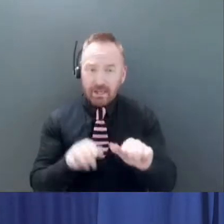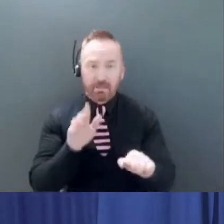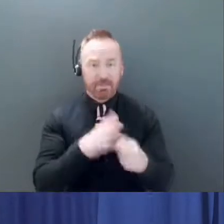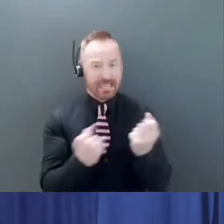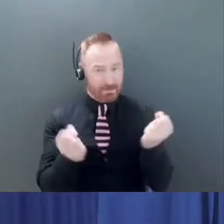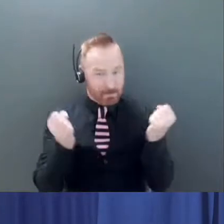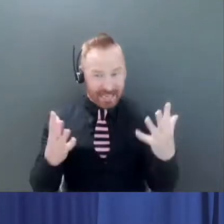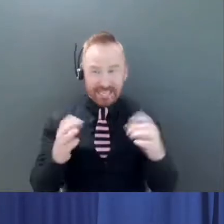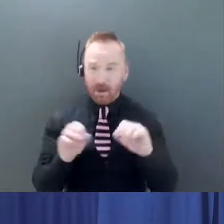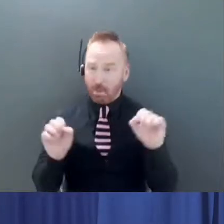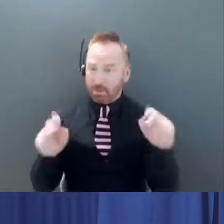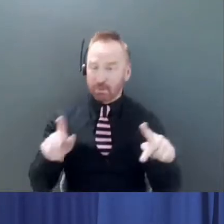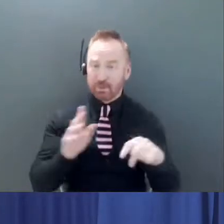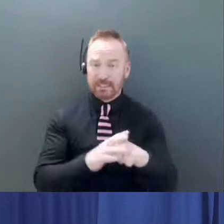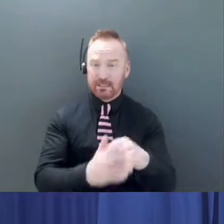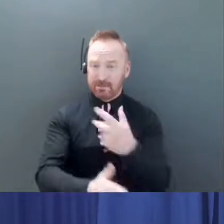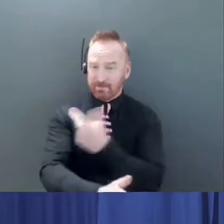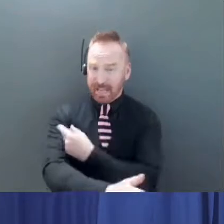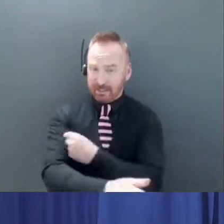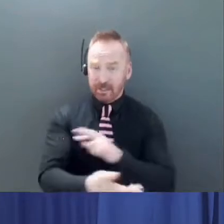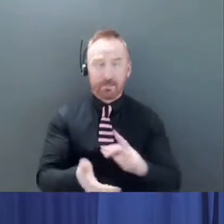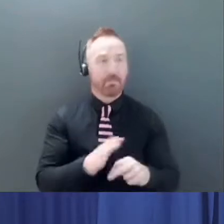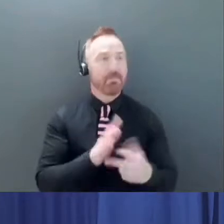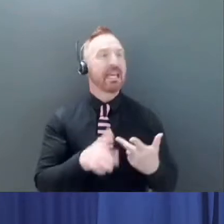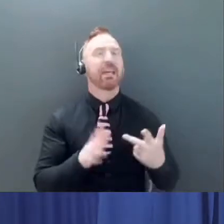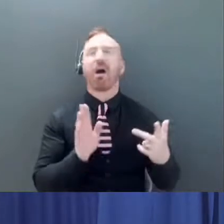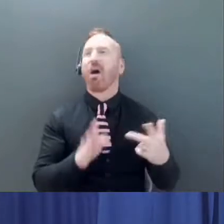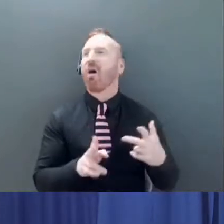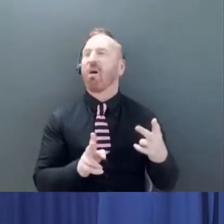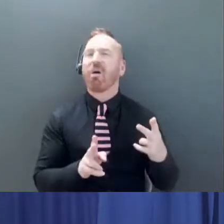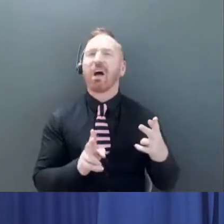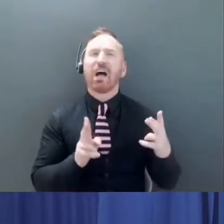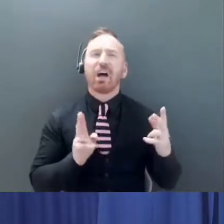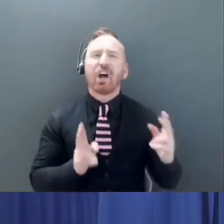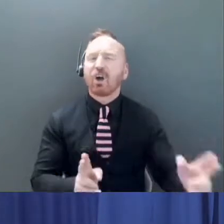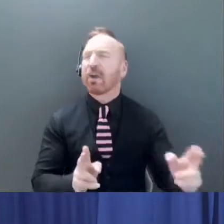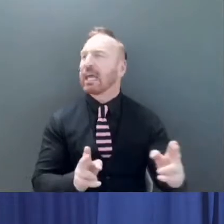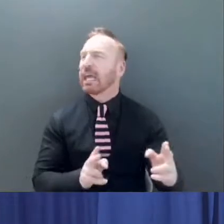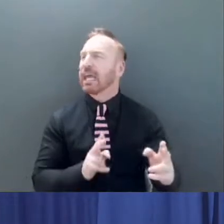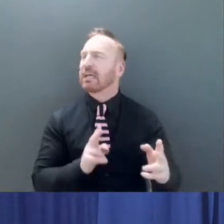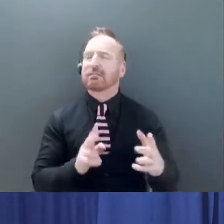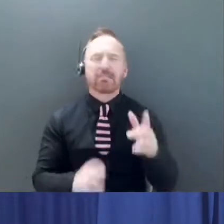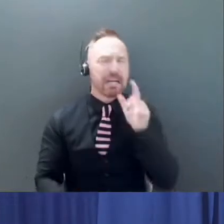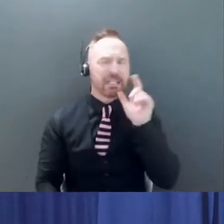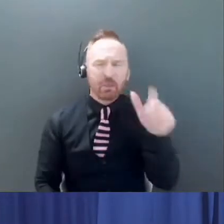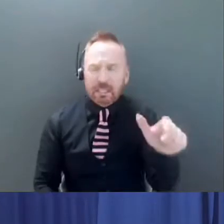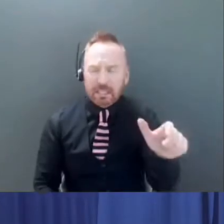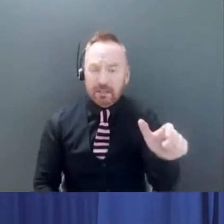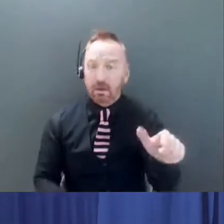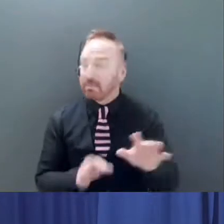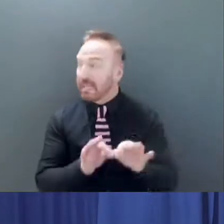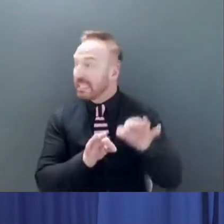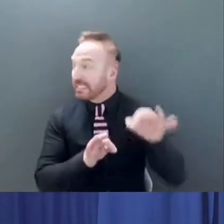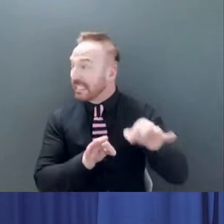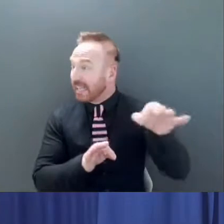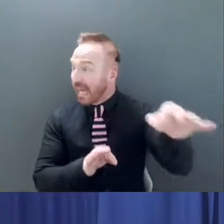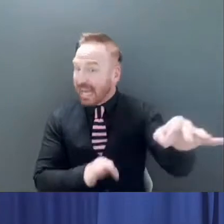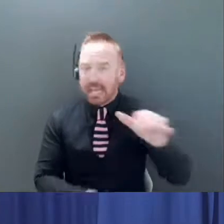hurry to make a vaccine appointment. Do not delay because this virus will keep looking for susceptible hosts.